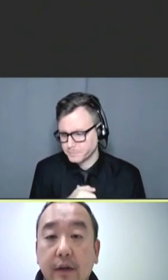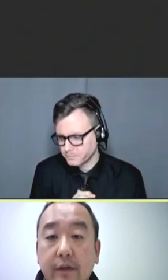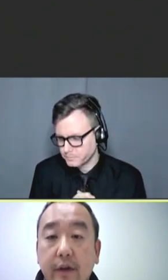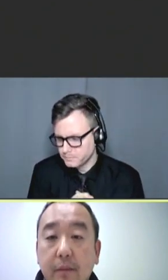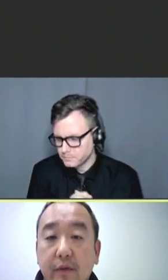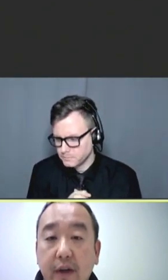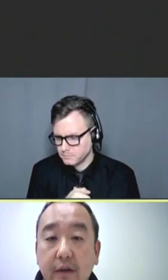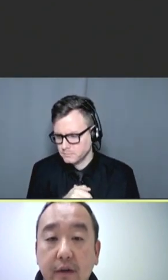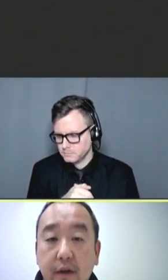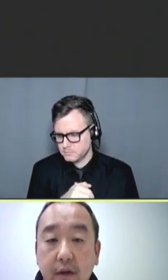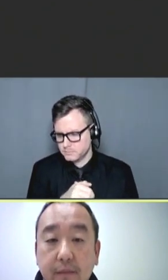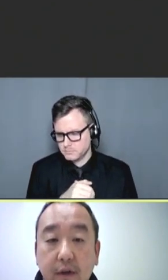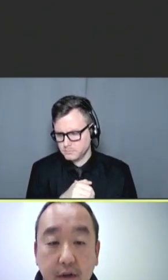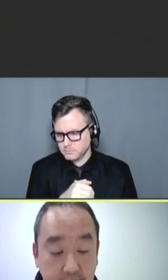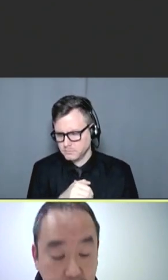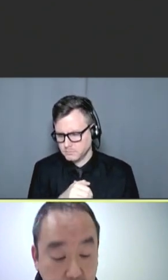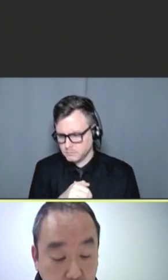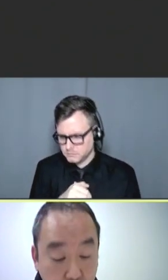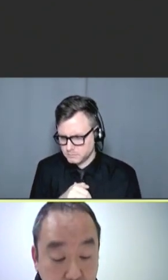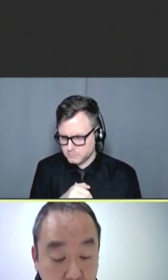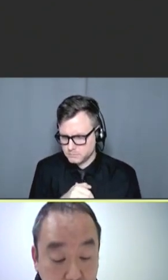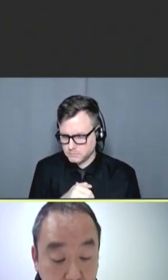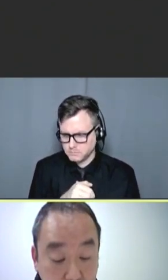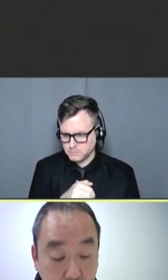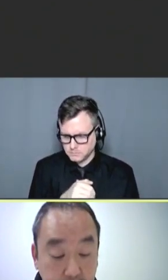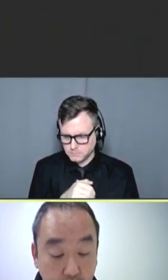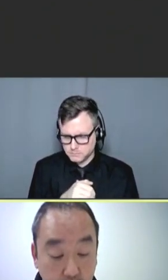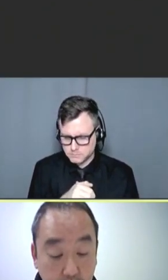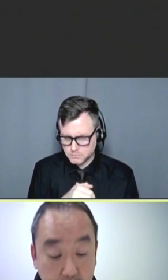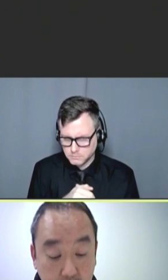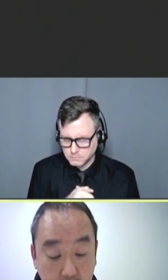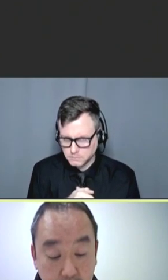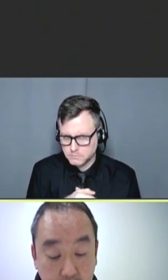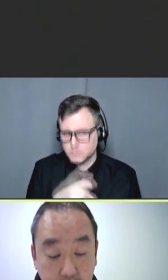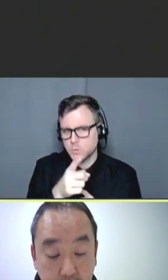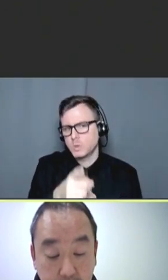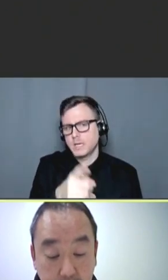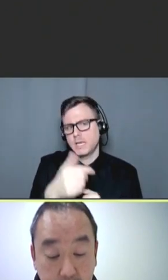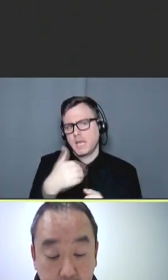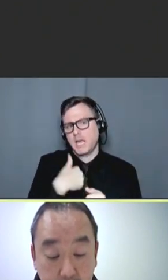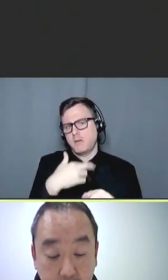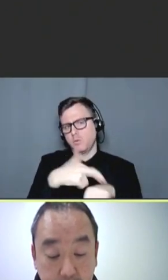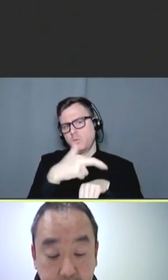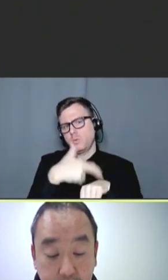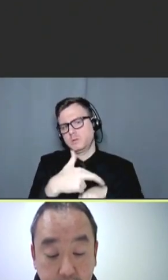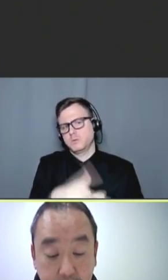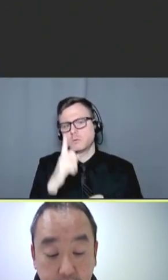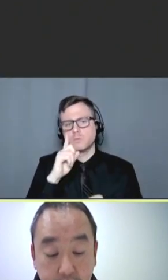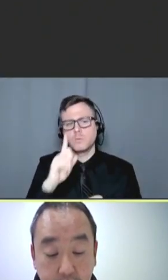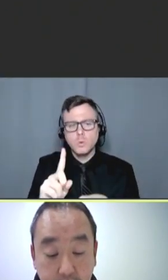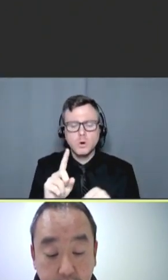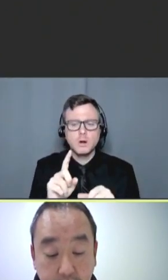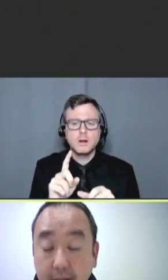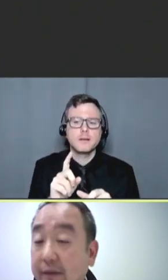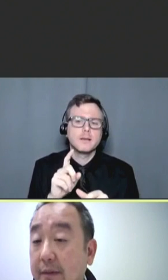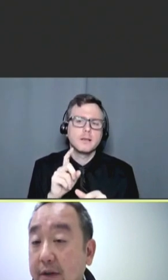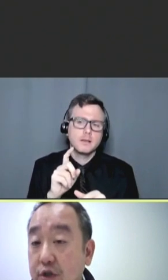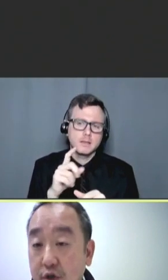And here, I provide the slide with the references for the topics I mentioned